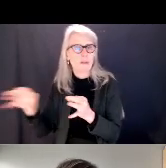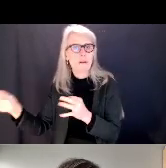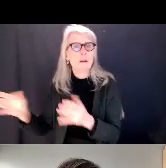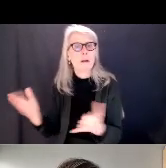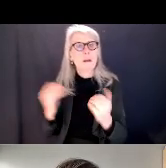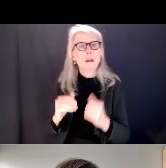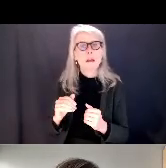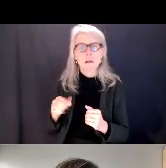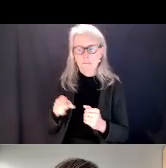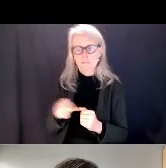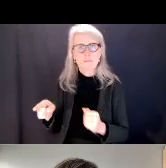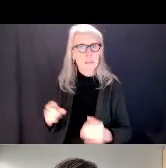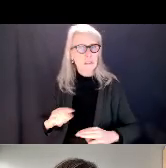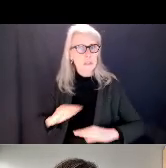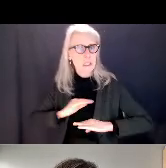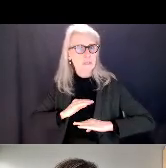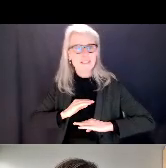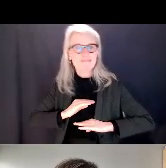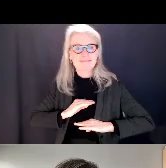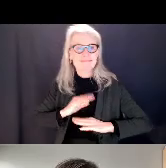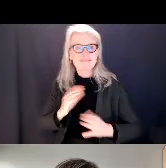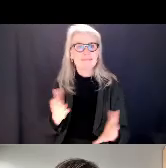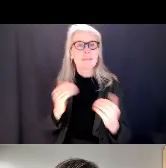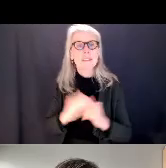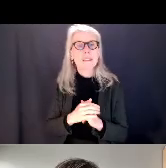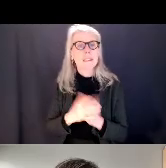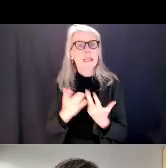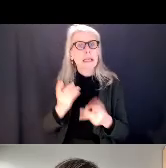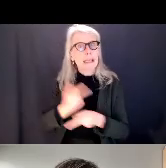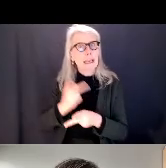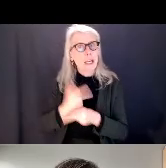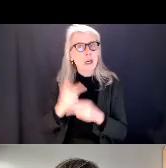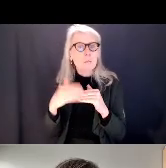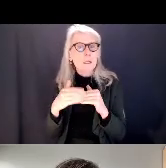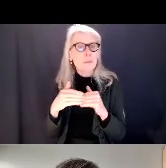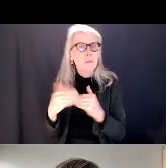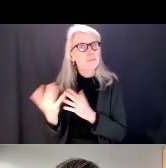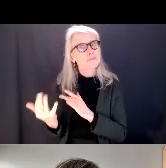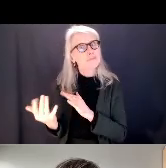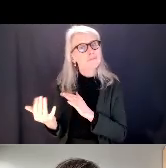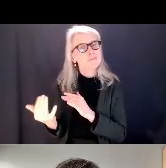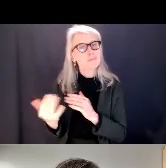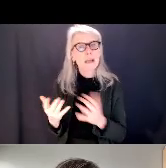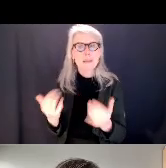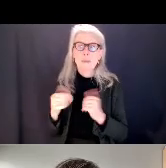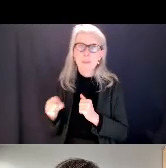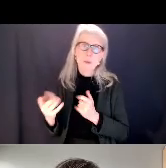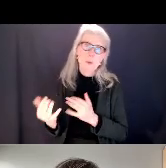theme. And they wait so long for care that they're no longer eligible and we did find that supported